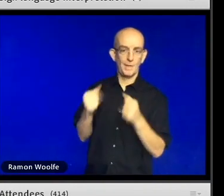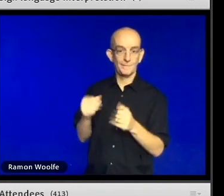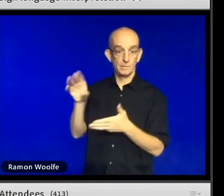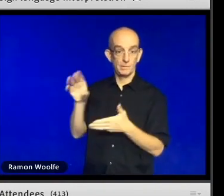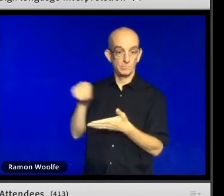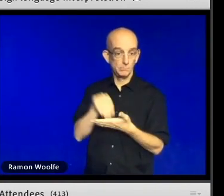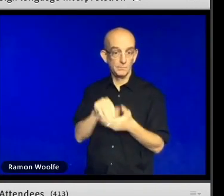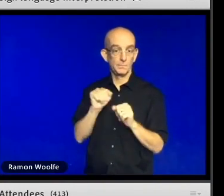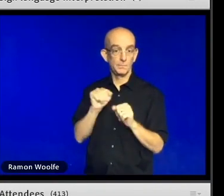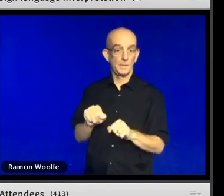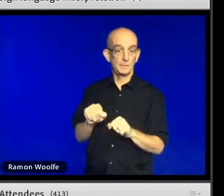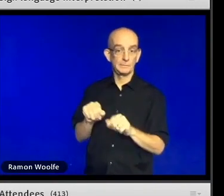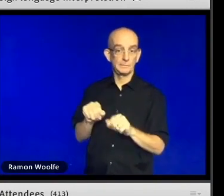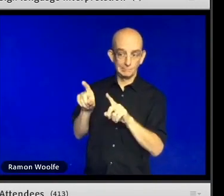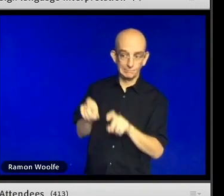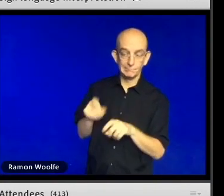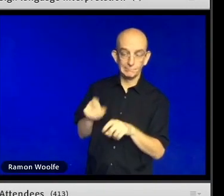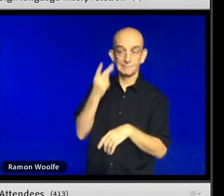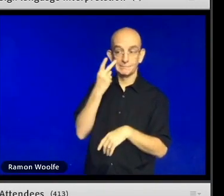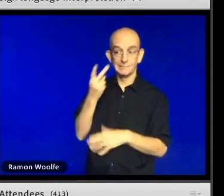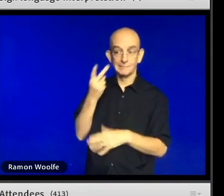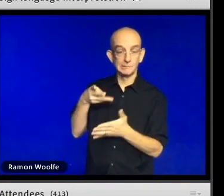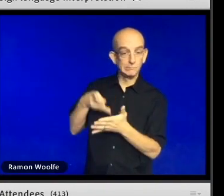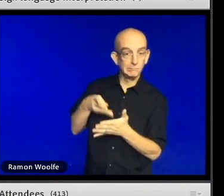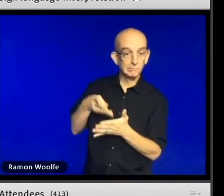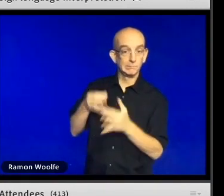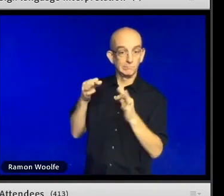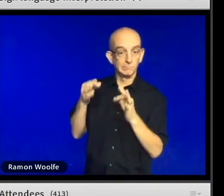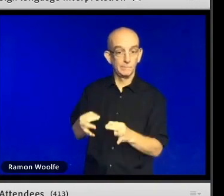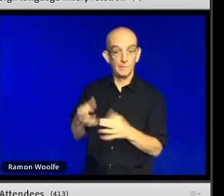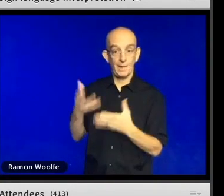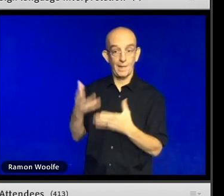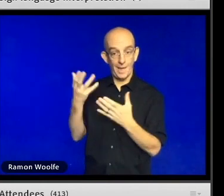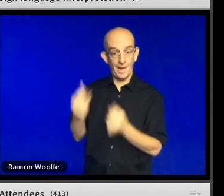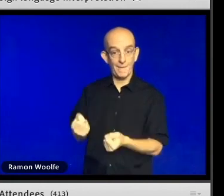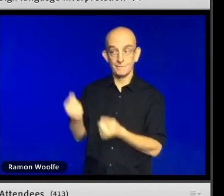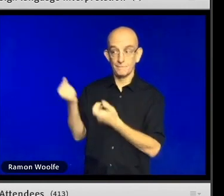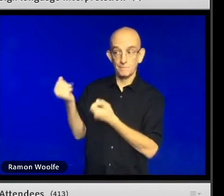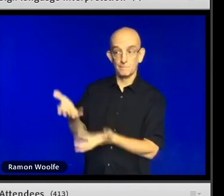of the report by UHCH. And then finally the delivery of the relief of the final regional